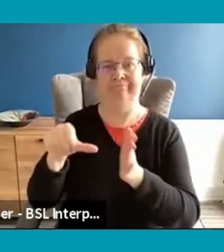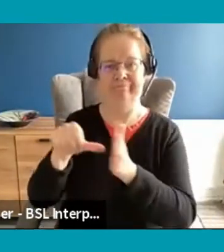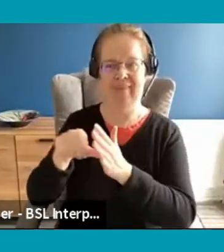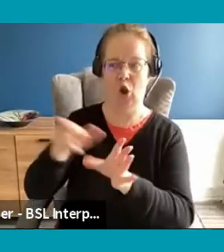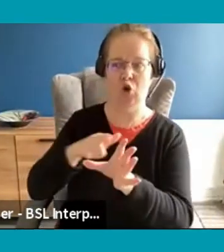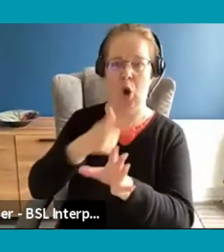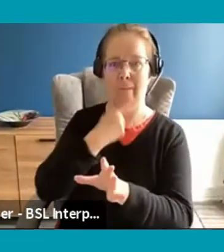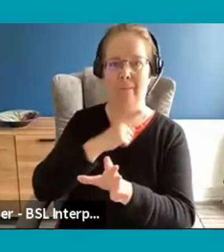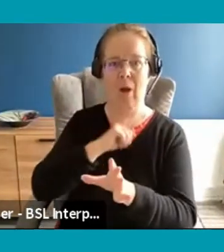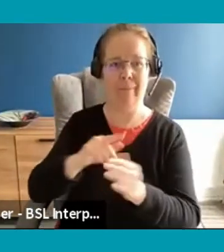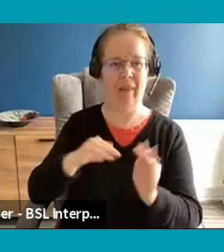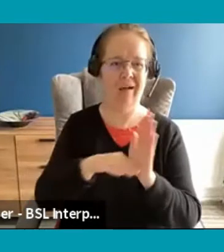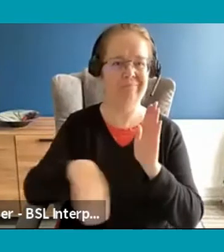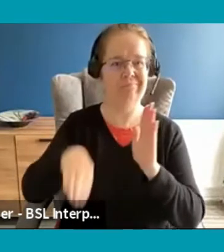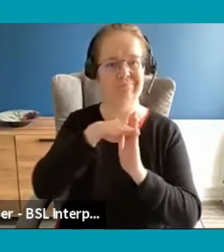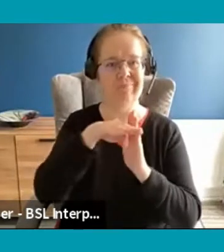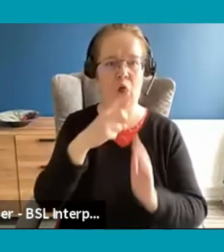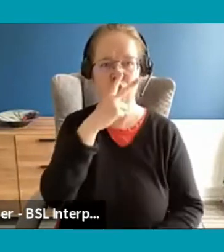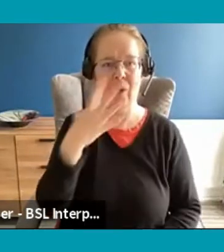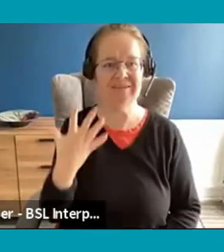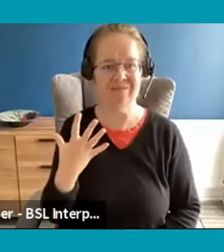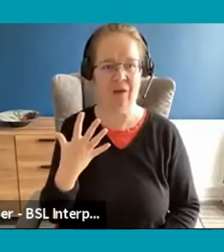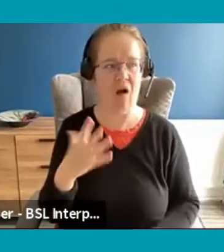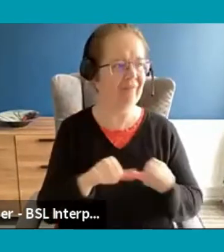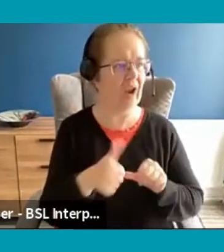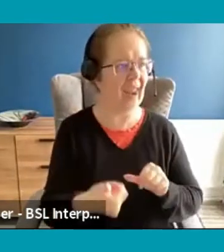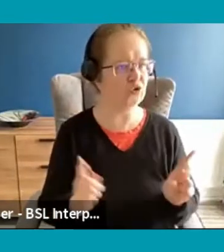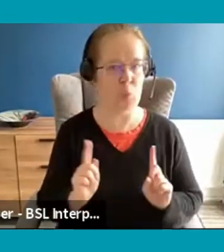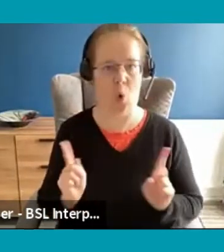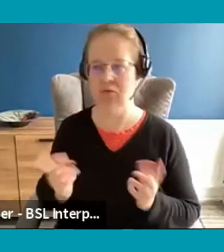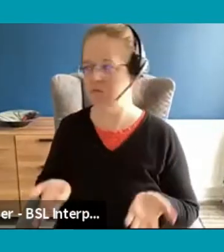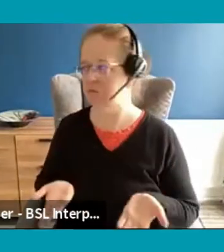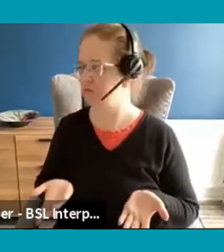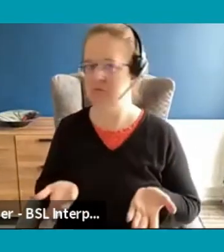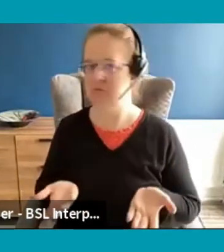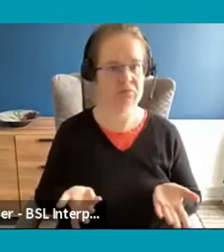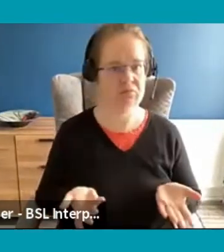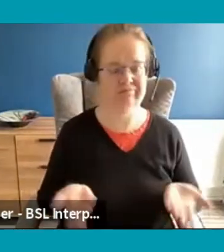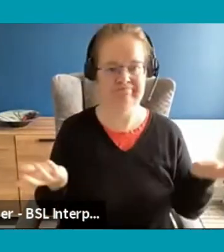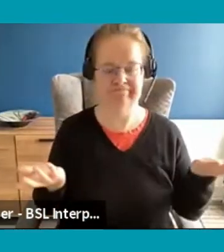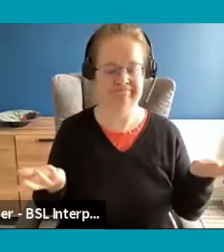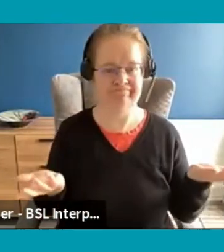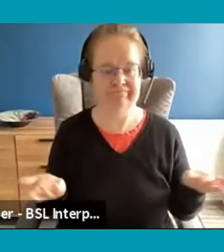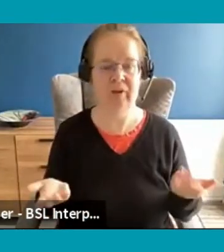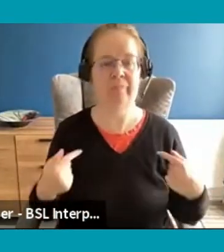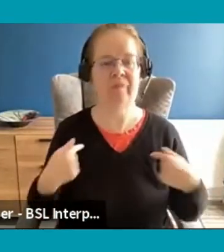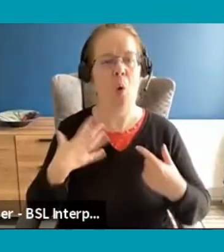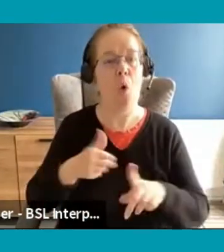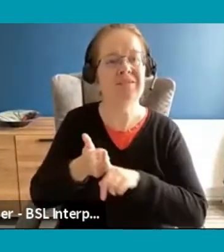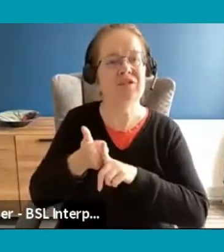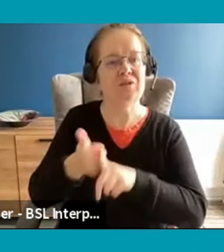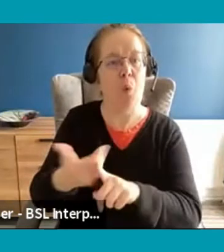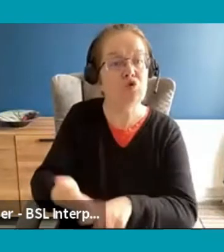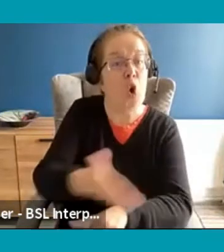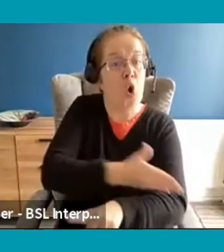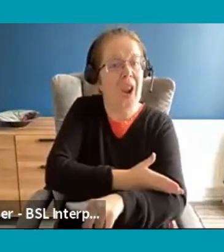to the age of 25 and then thinking, OK. So what now? We want to to help out earlier in their education